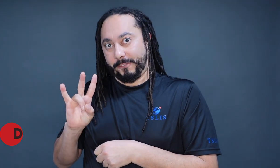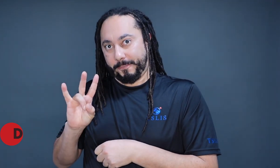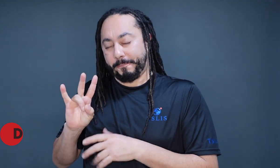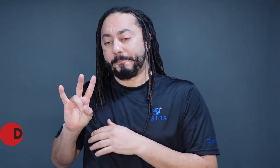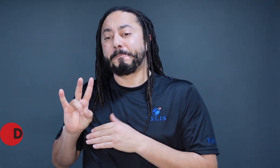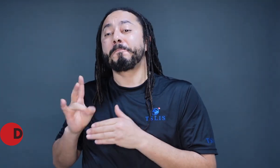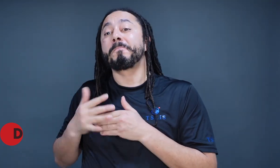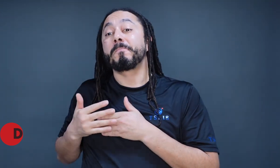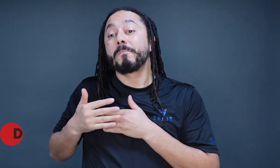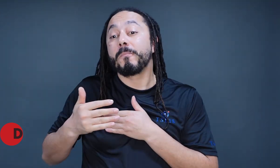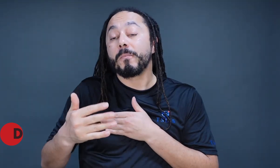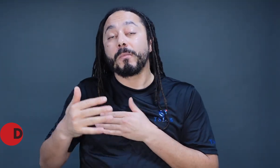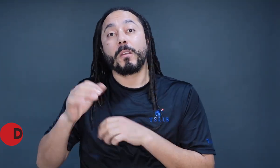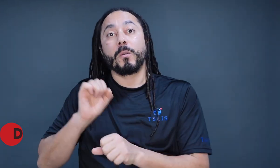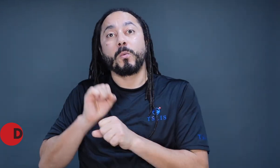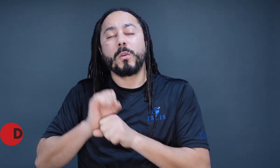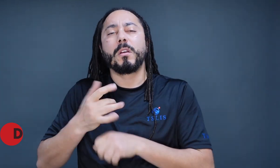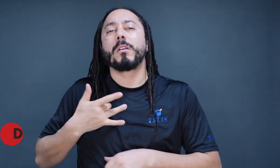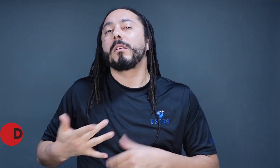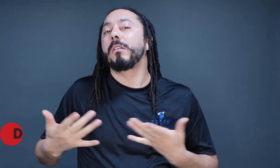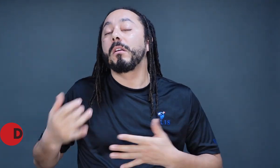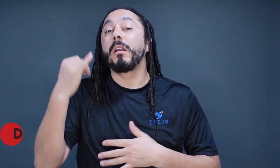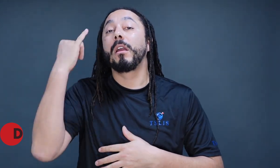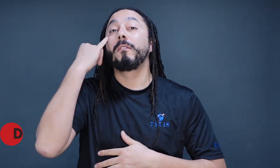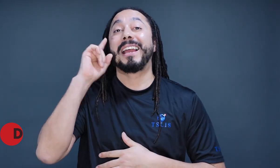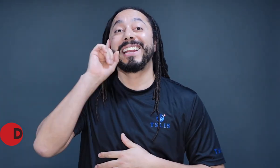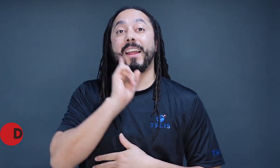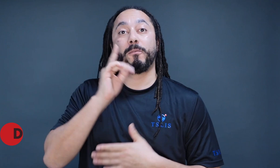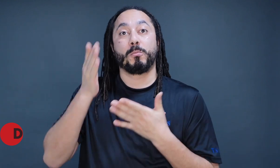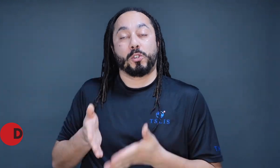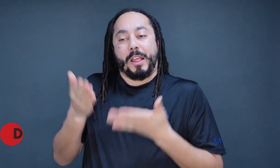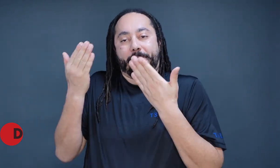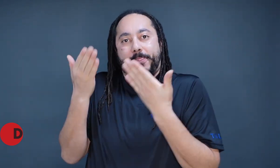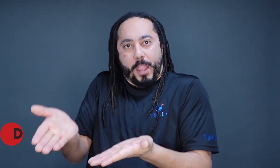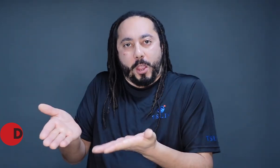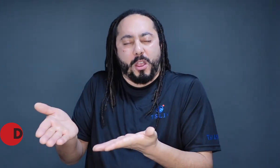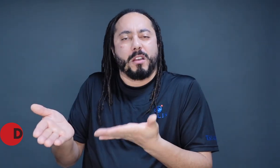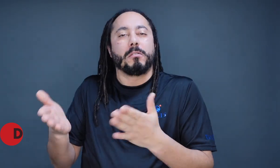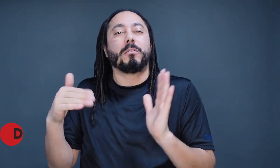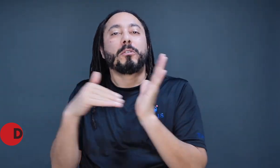if the Deaf person was there for the appointment, meeting,